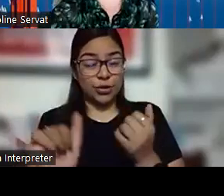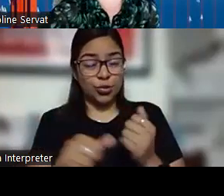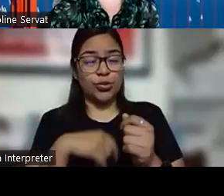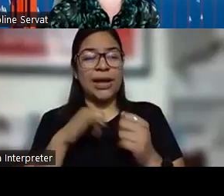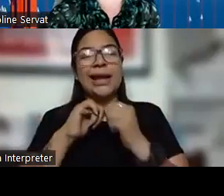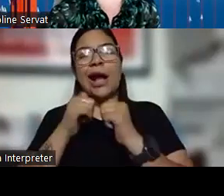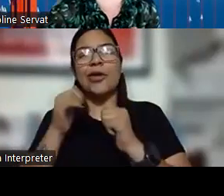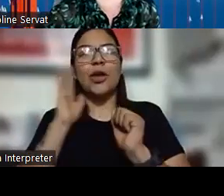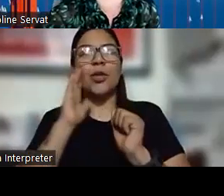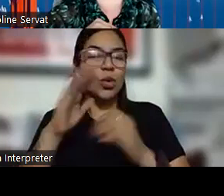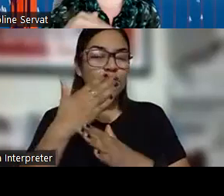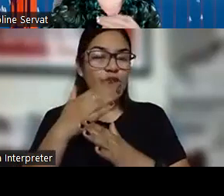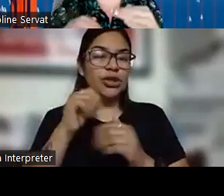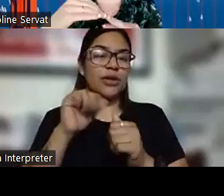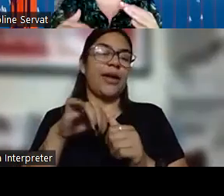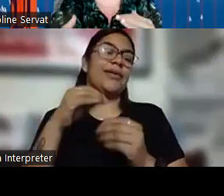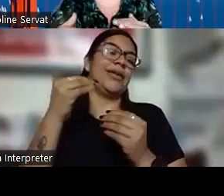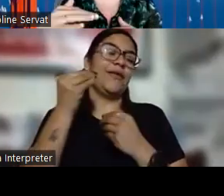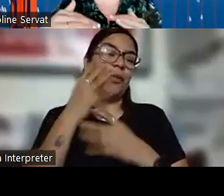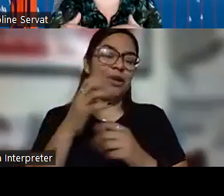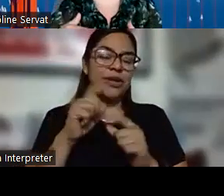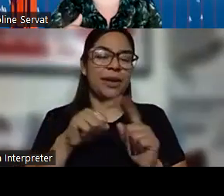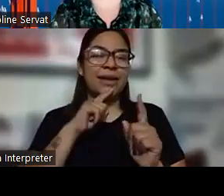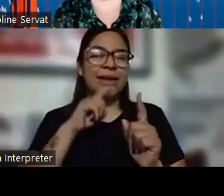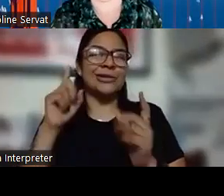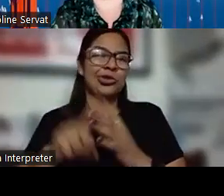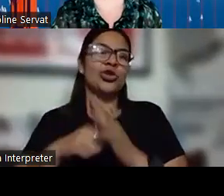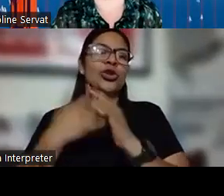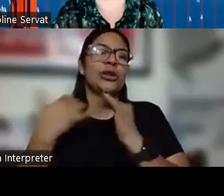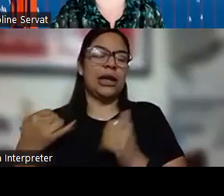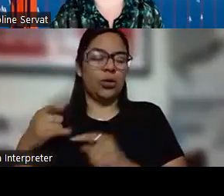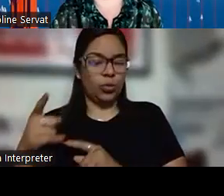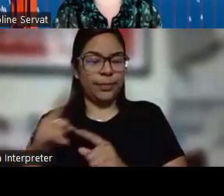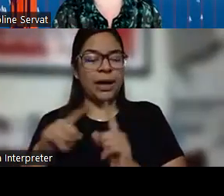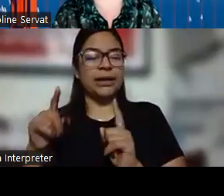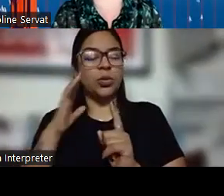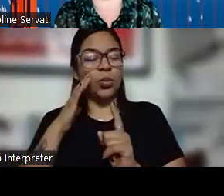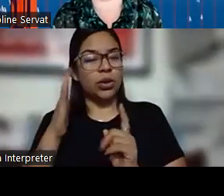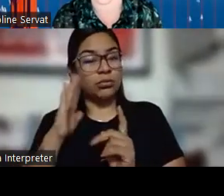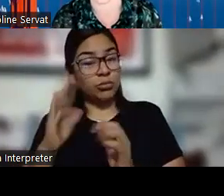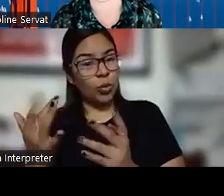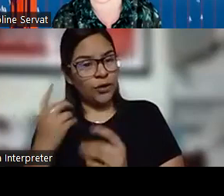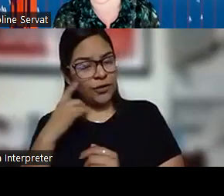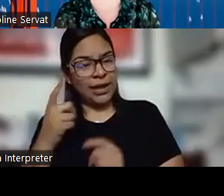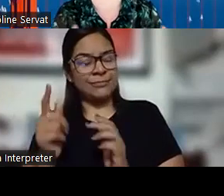design of these of the current systems that being built up and layered um for uh for adrc consumers